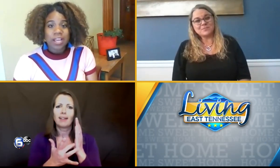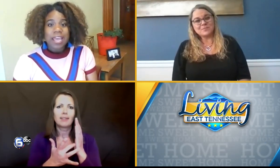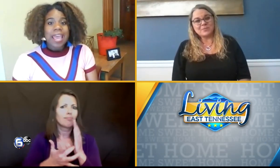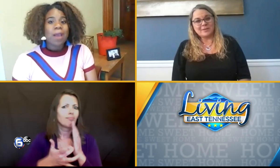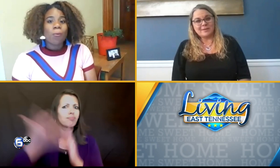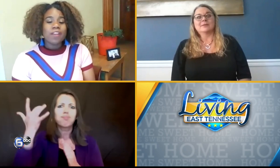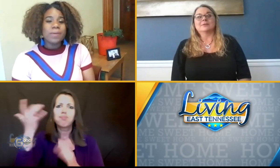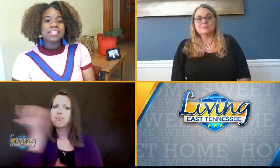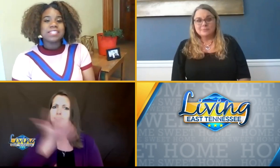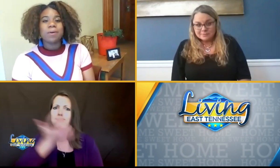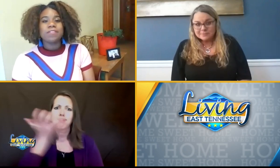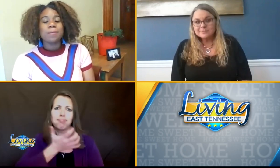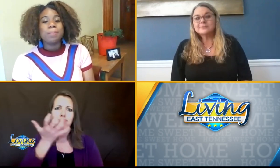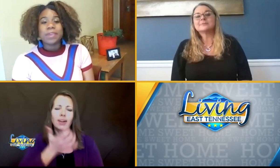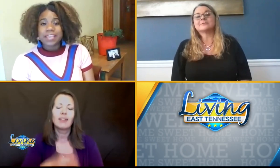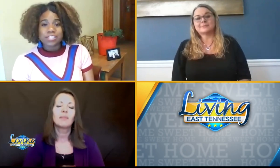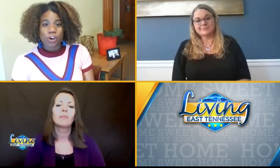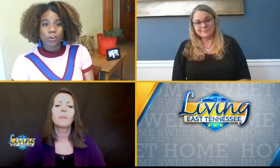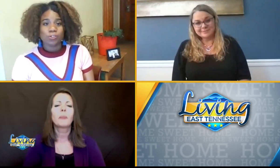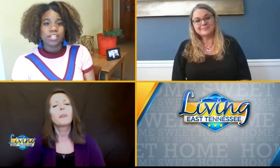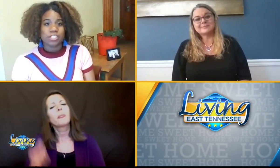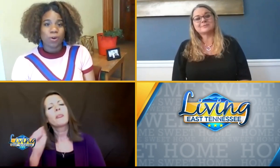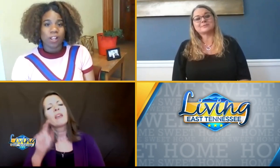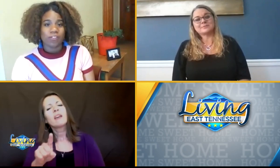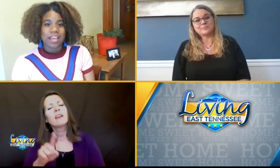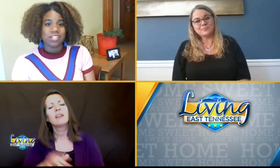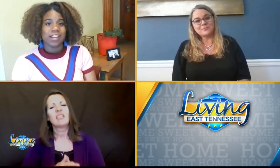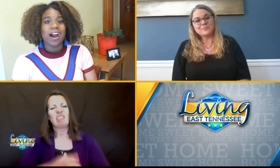ACTIVITIES WITH OUR STUDENTS